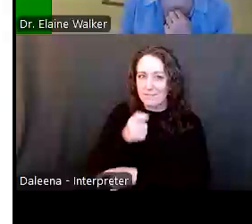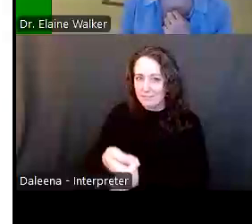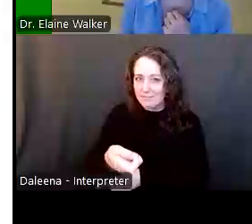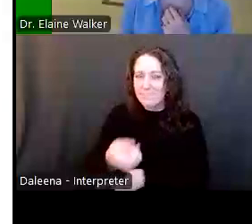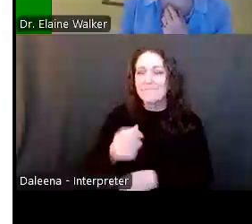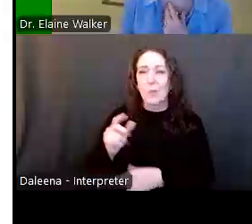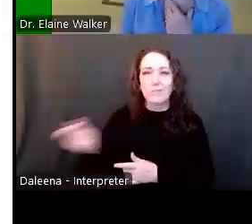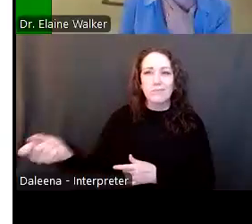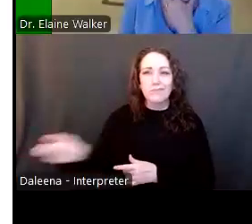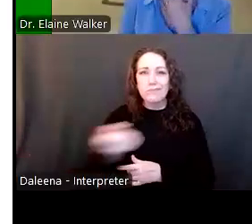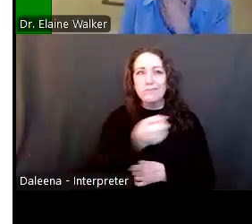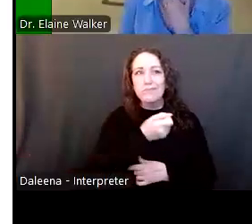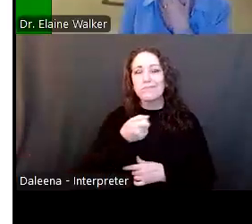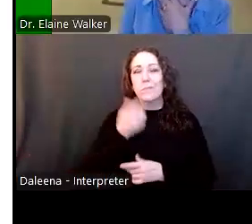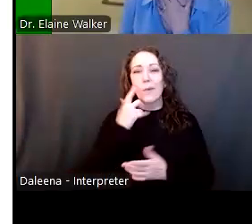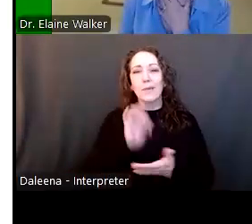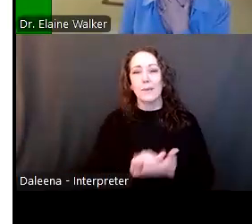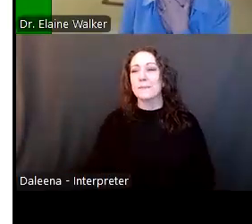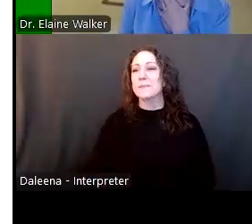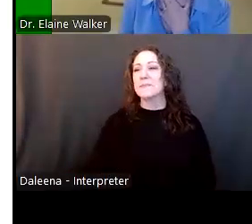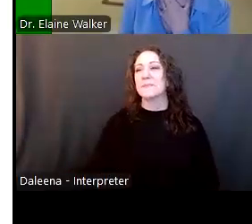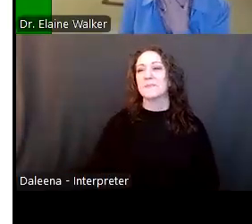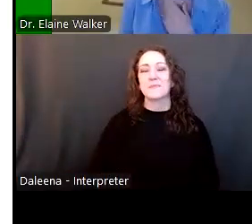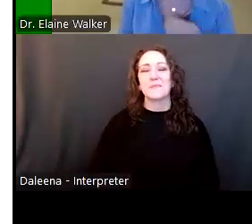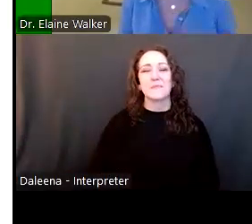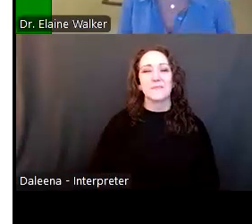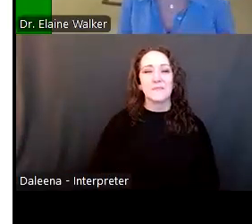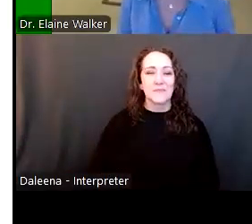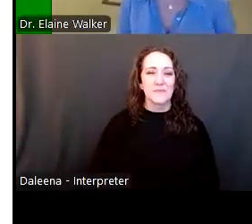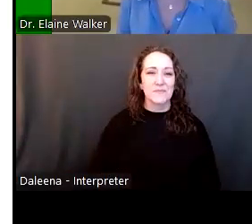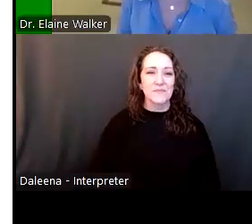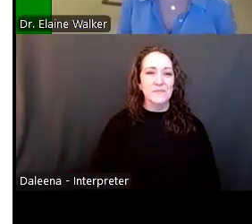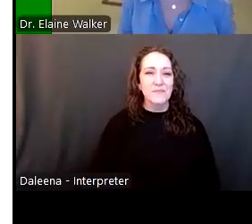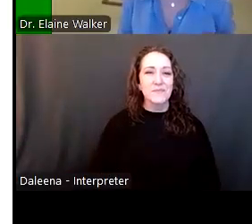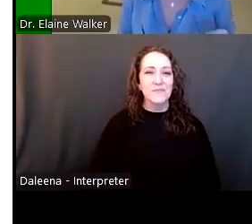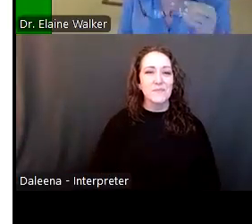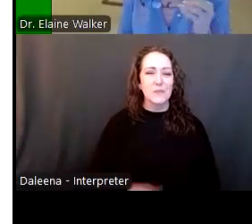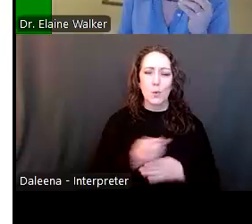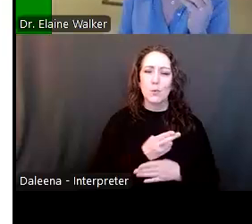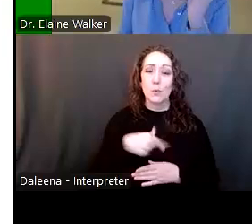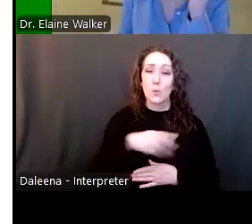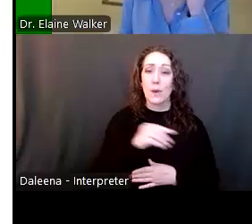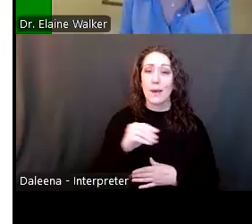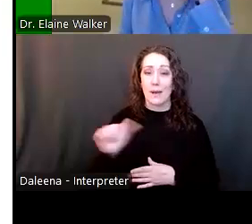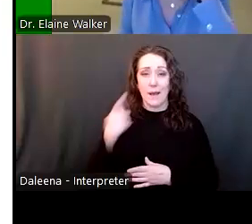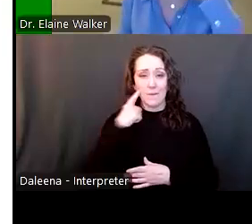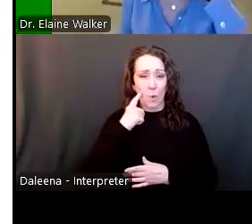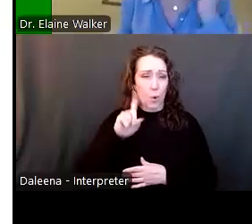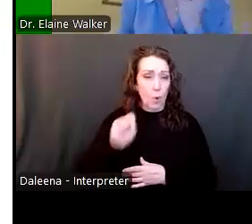with it um and um so use the Q&A box for the questions and then make sure uh to fill out